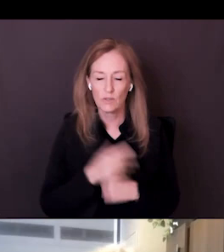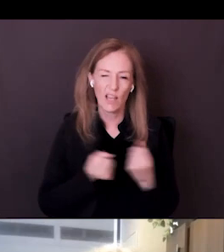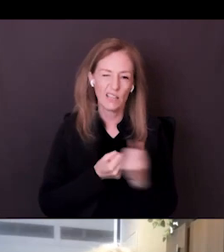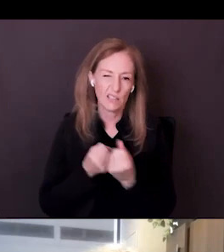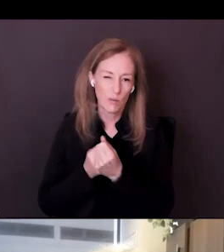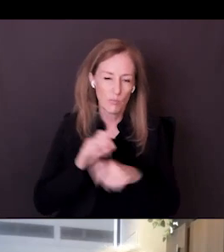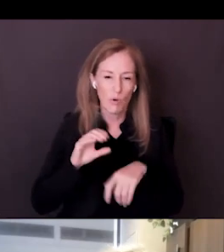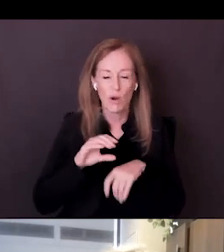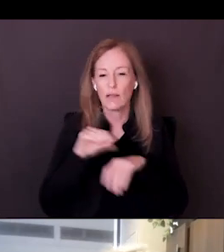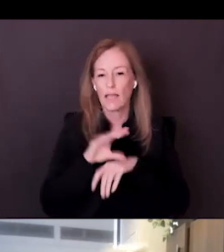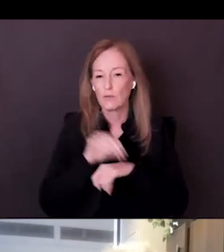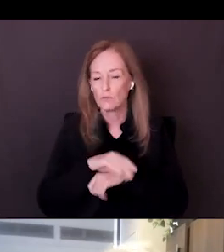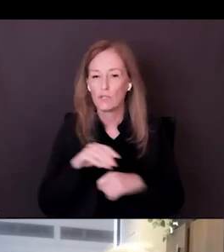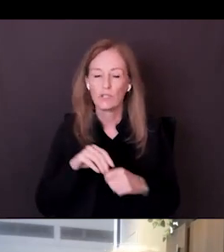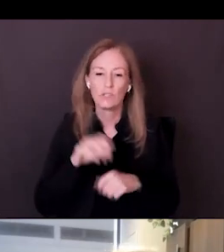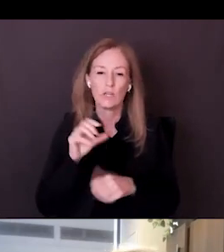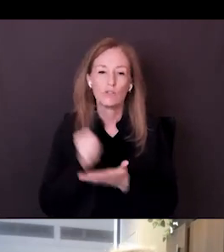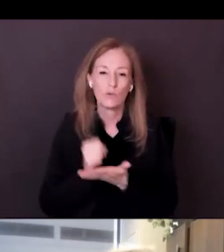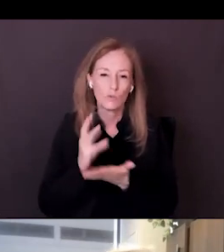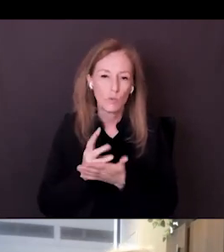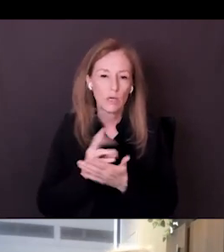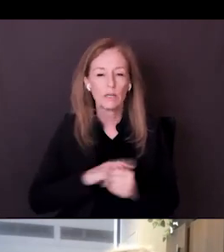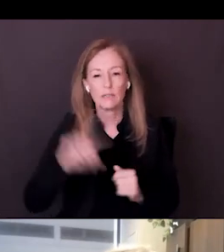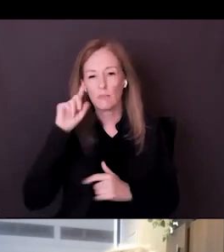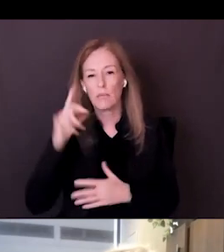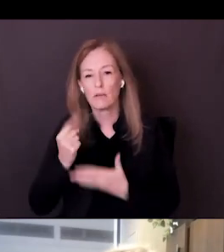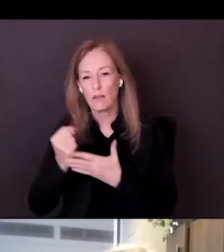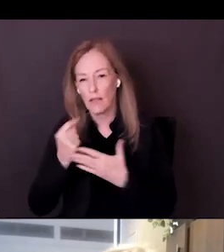HEALTH WORKERS. WE HAVE PARTNERED WITH MCNABB